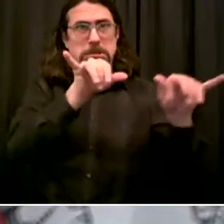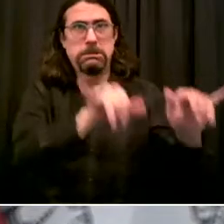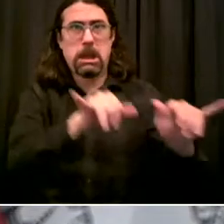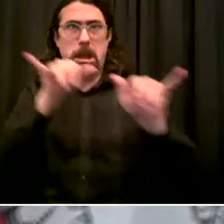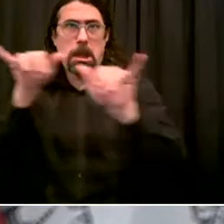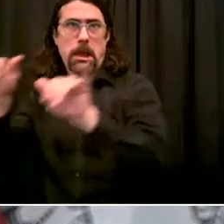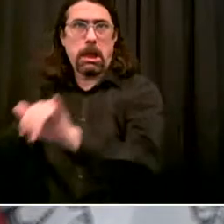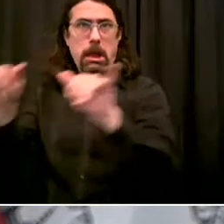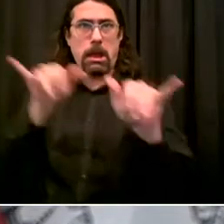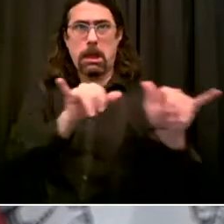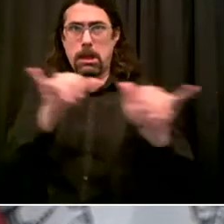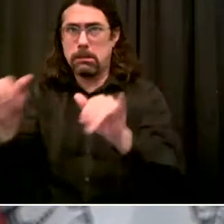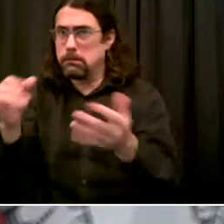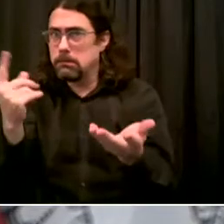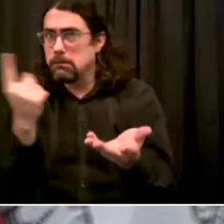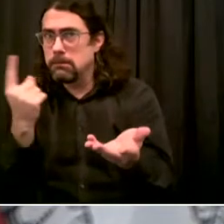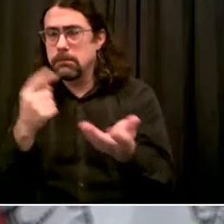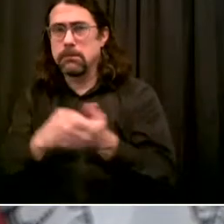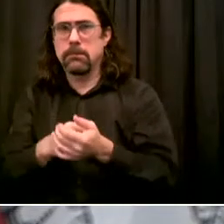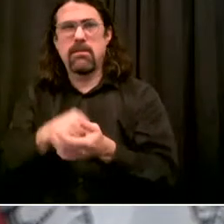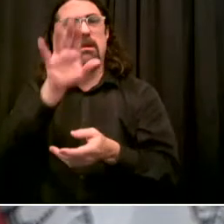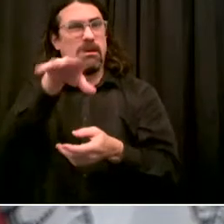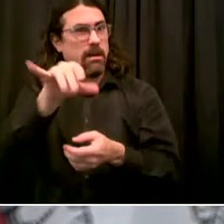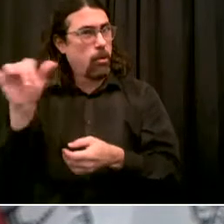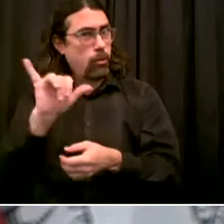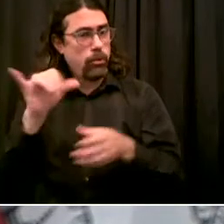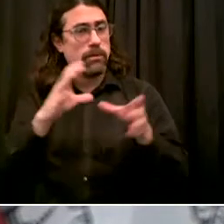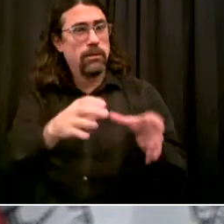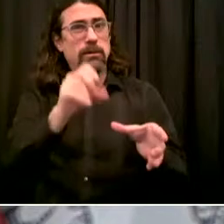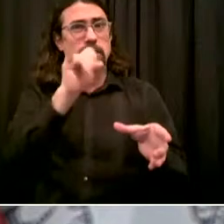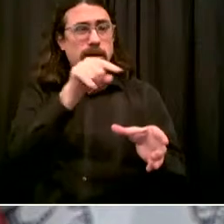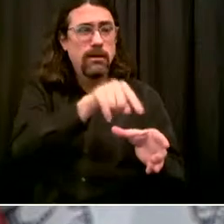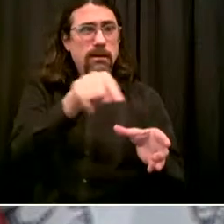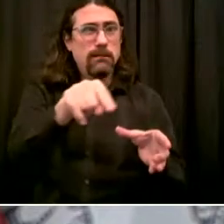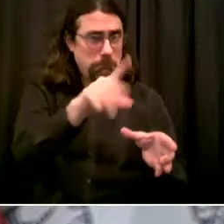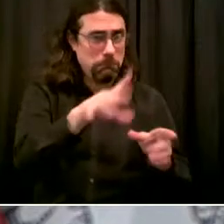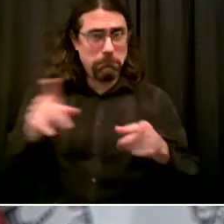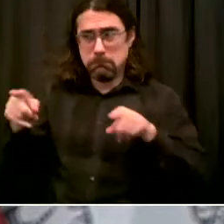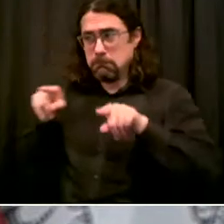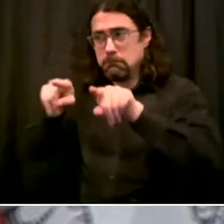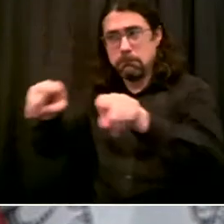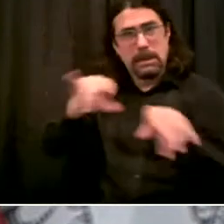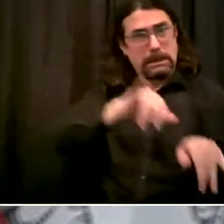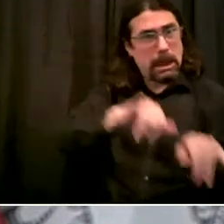OF BROOKLYN NDA QUQUEENSNS? IF